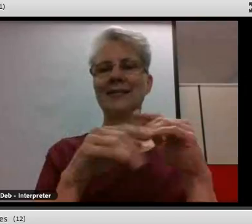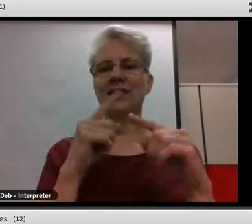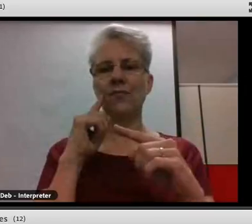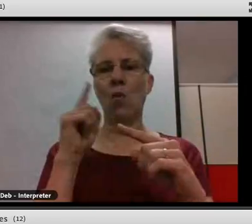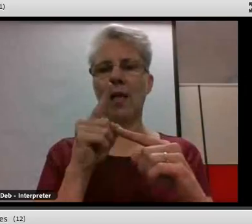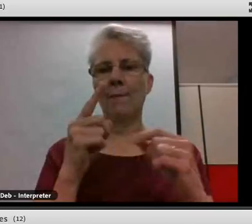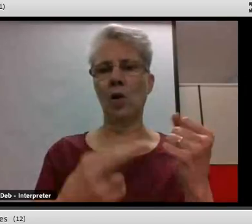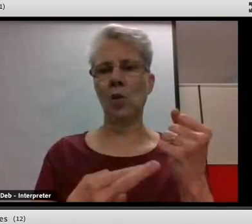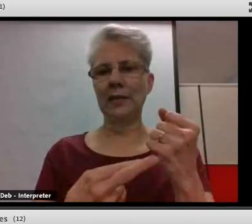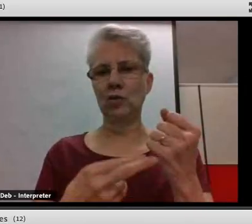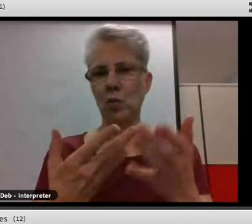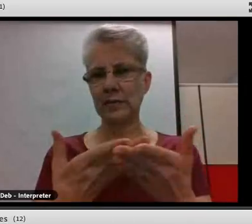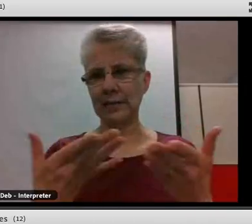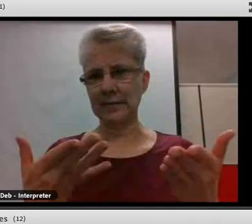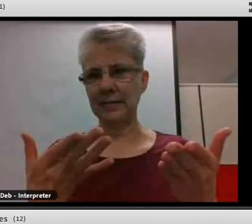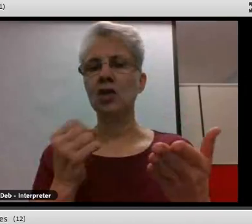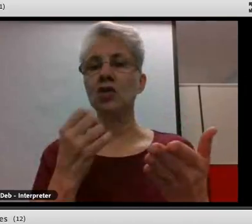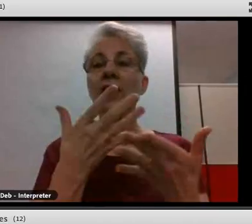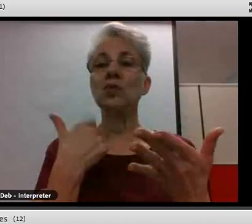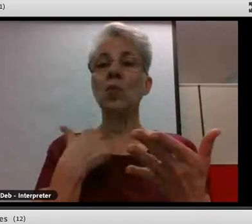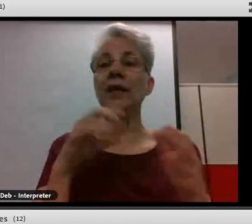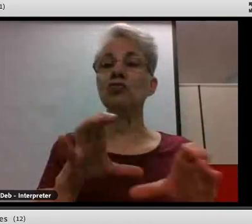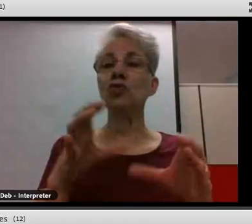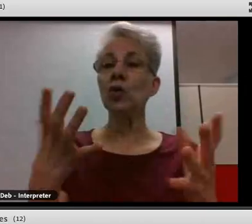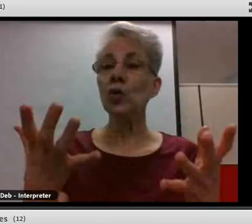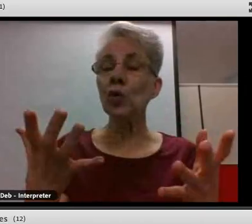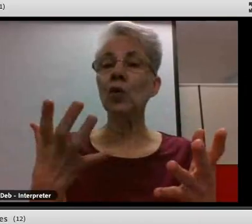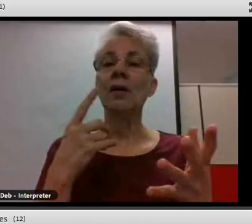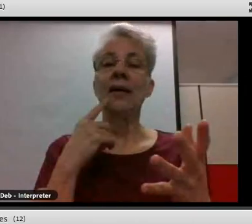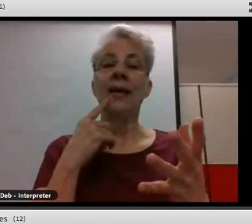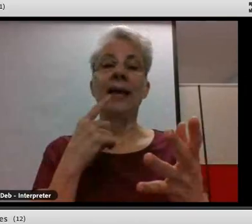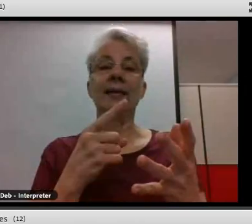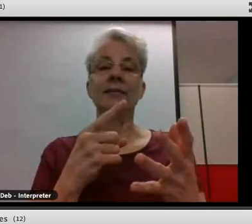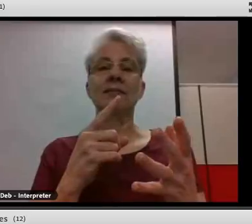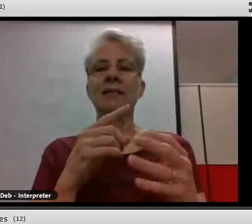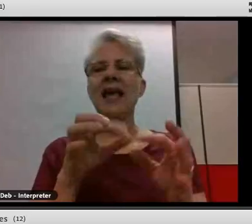and must means mandated by law and/or within ALA's control